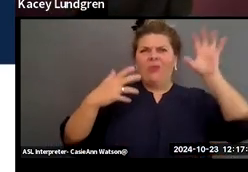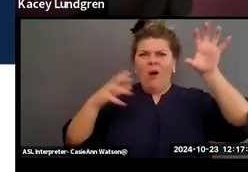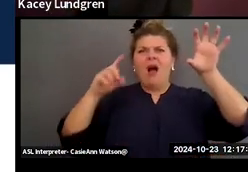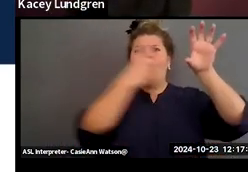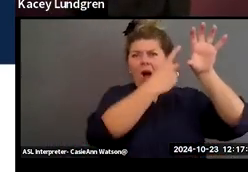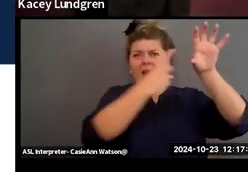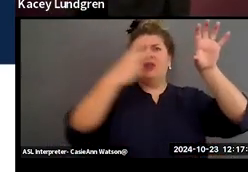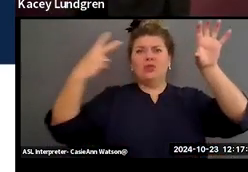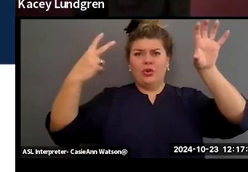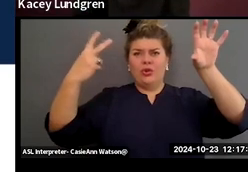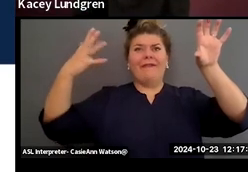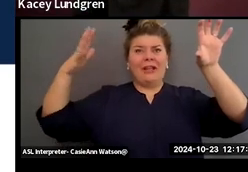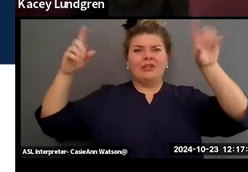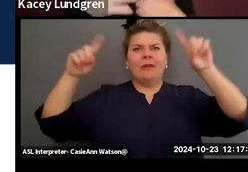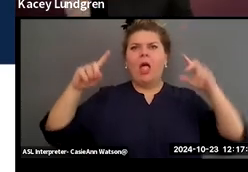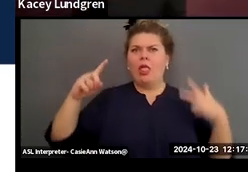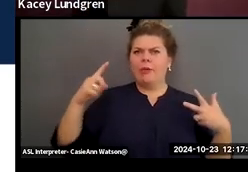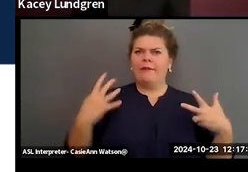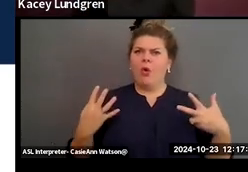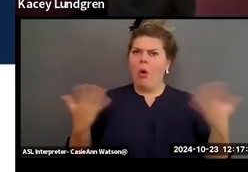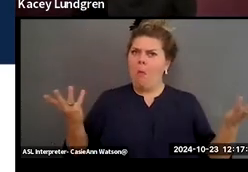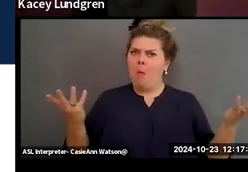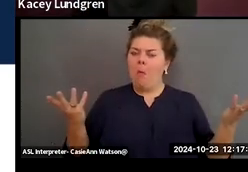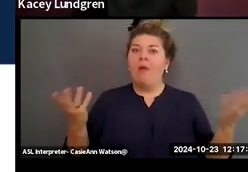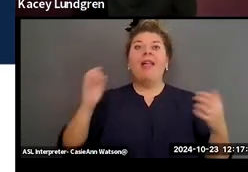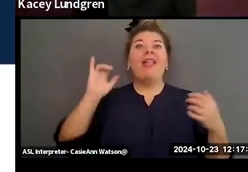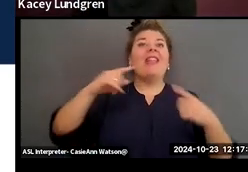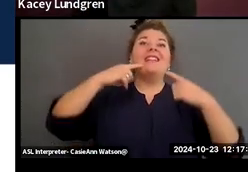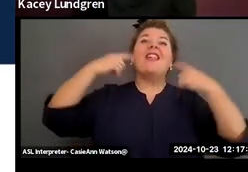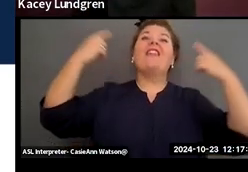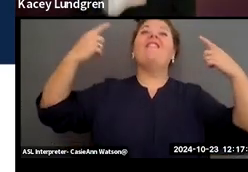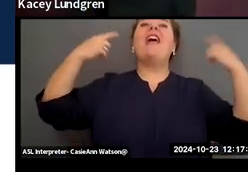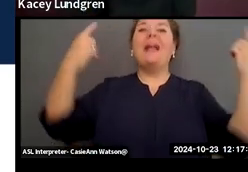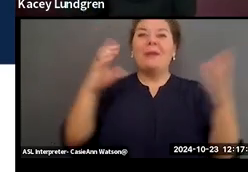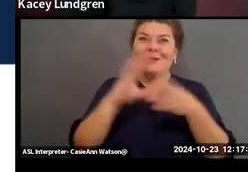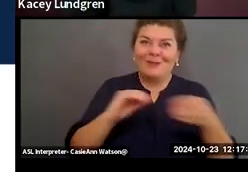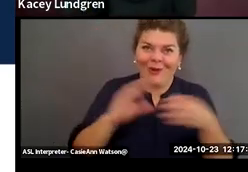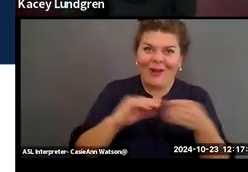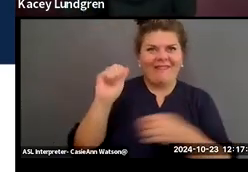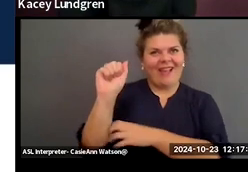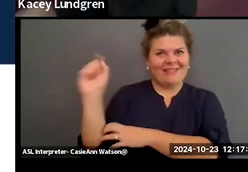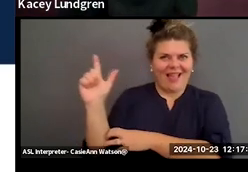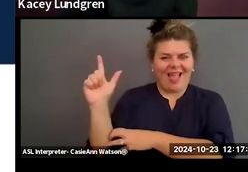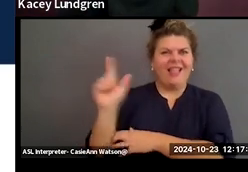However, this is when the famous story of ASL begins. Let's meet our key players.